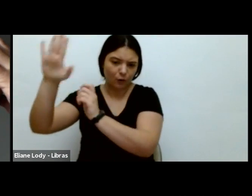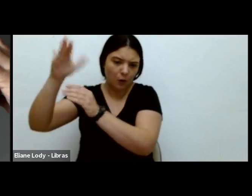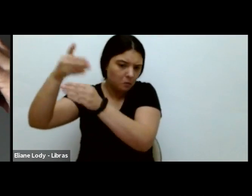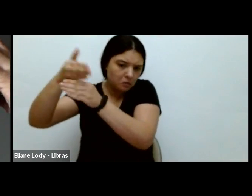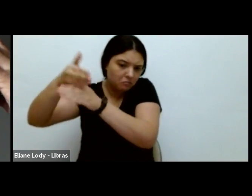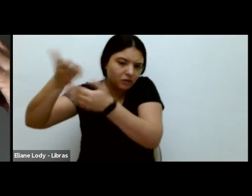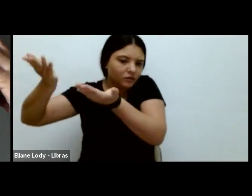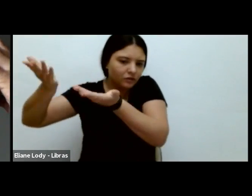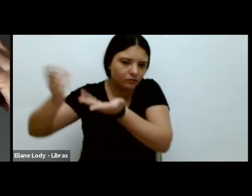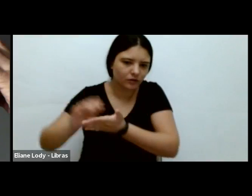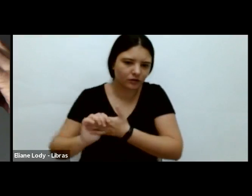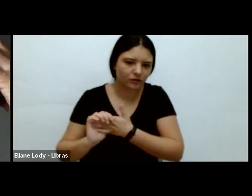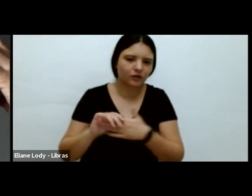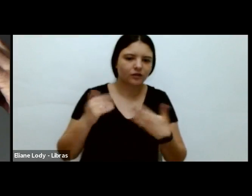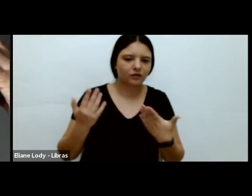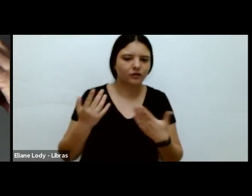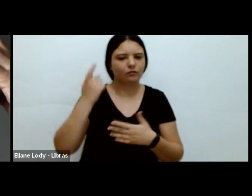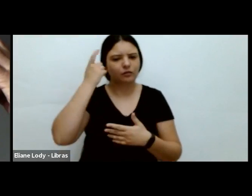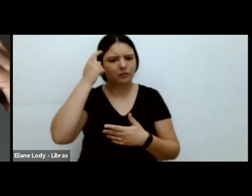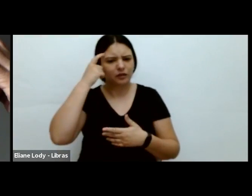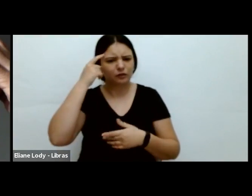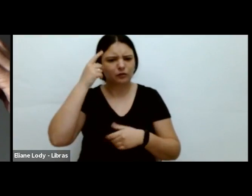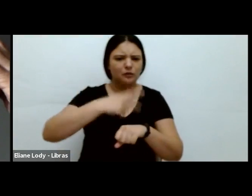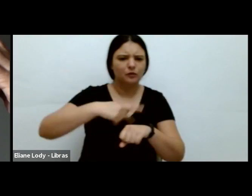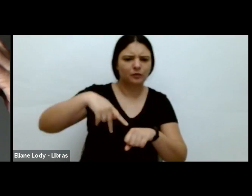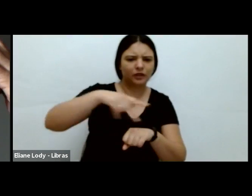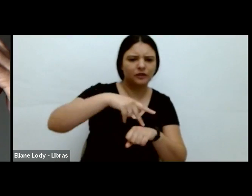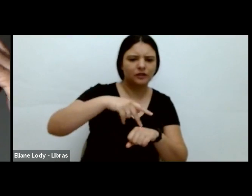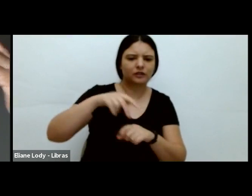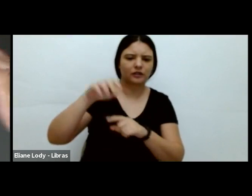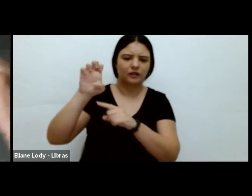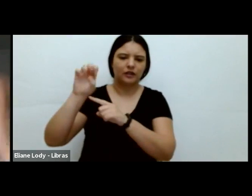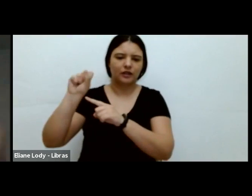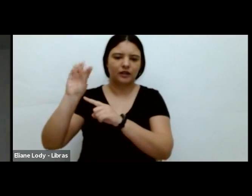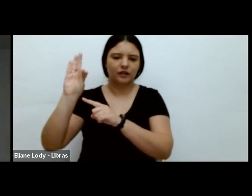ut nation states to nation states to consider.